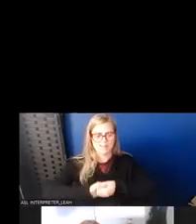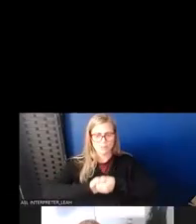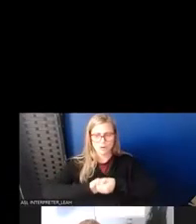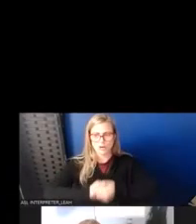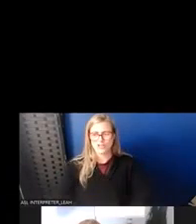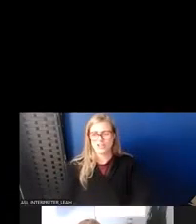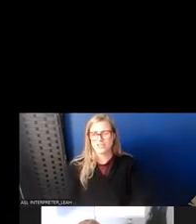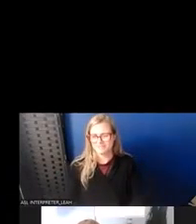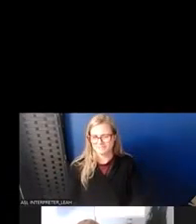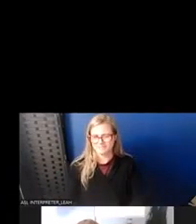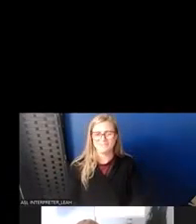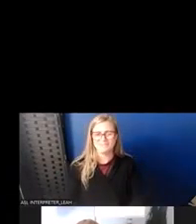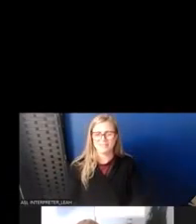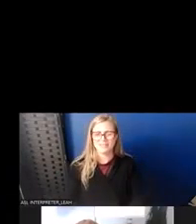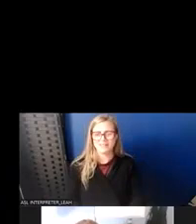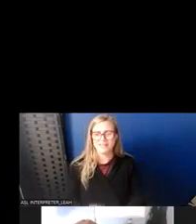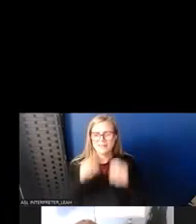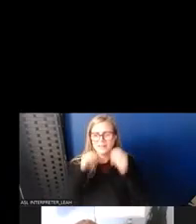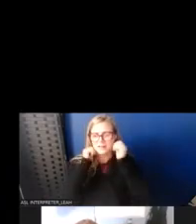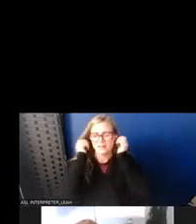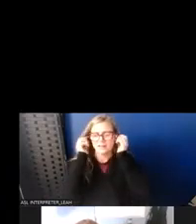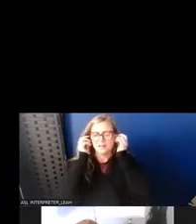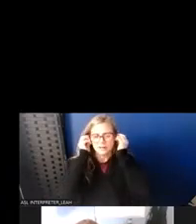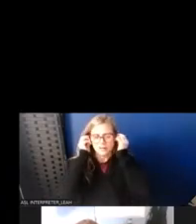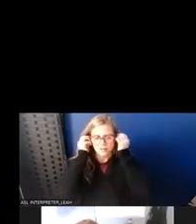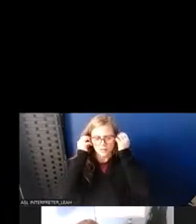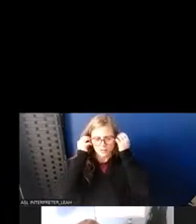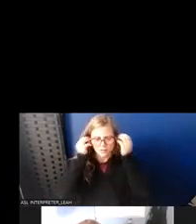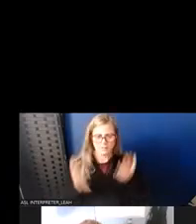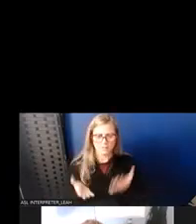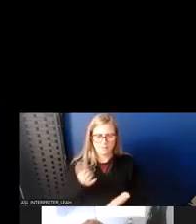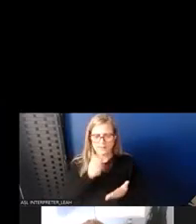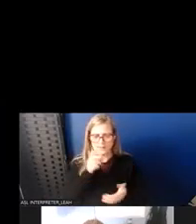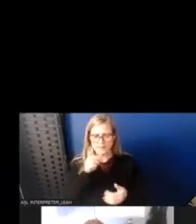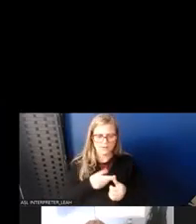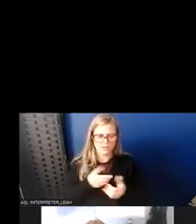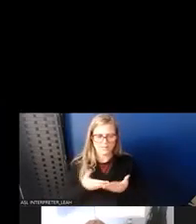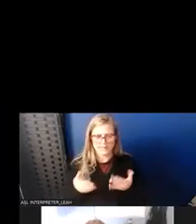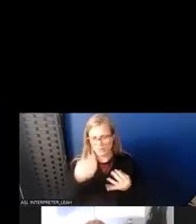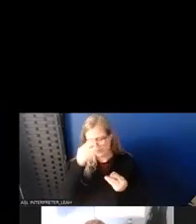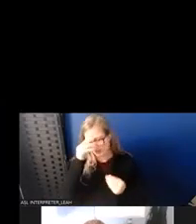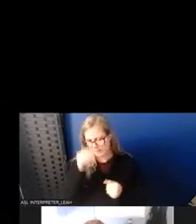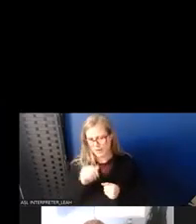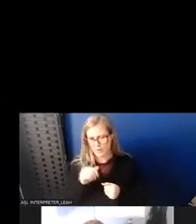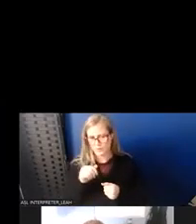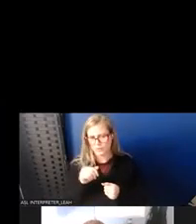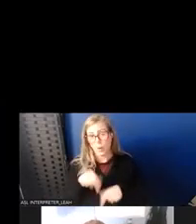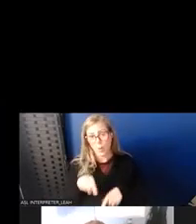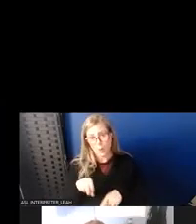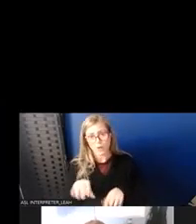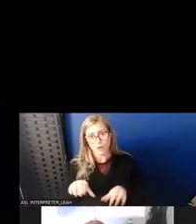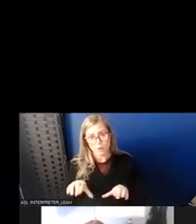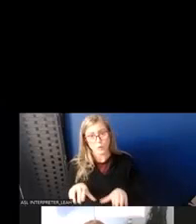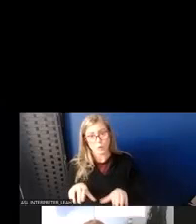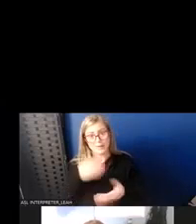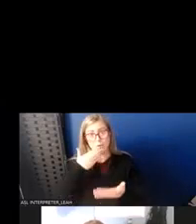So first, maybe not the first thing that we think about it when doing good science, but we don't just want to do good